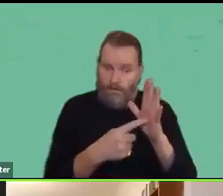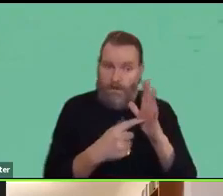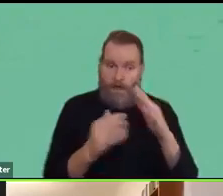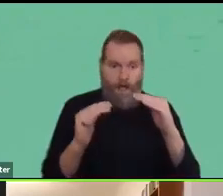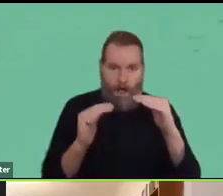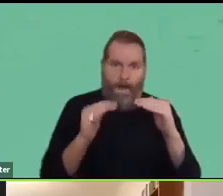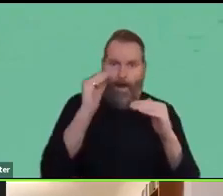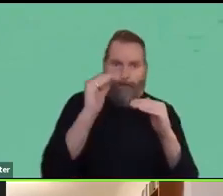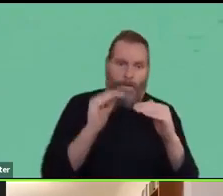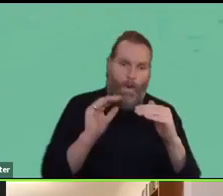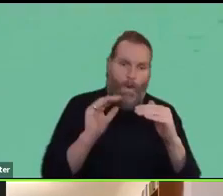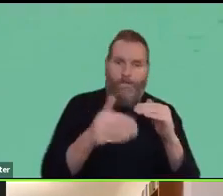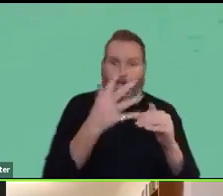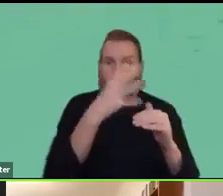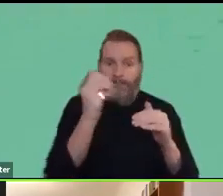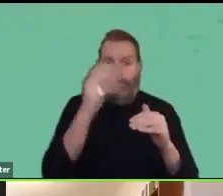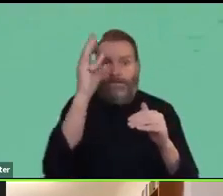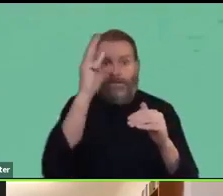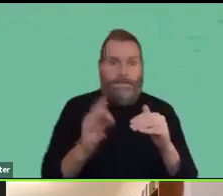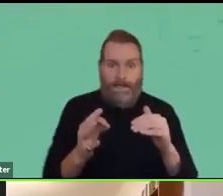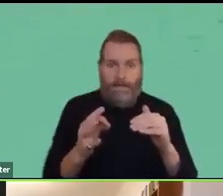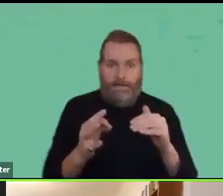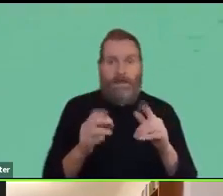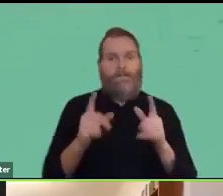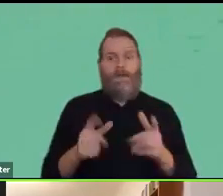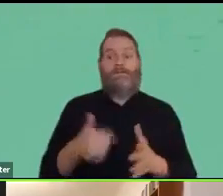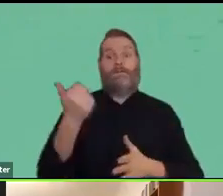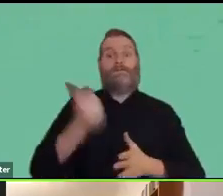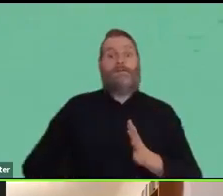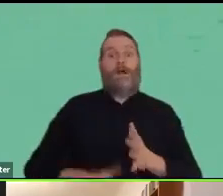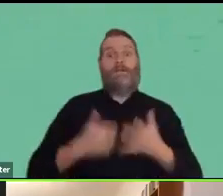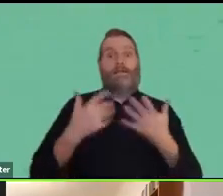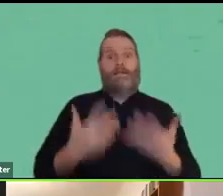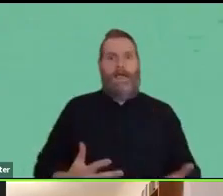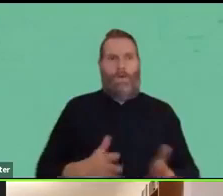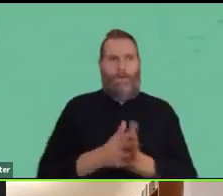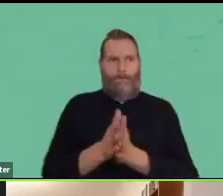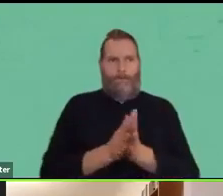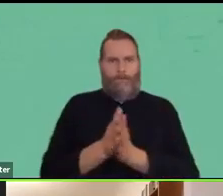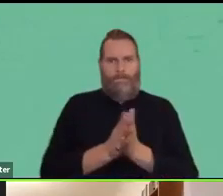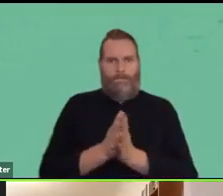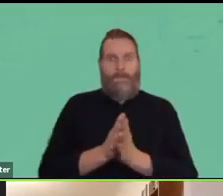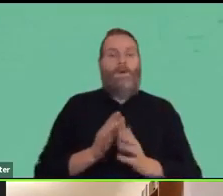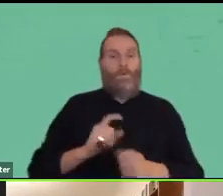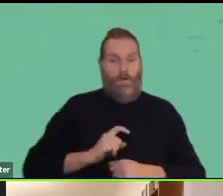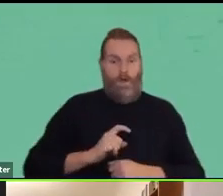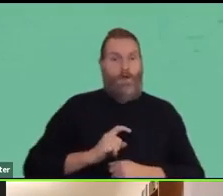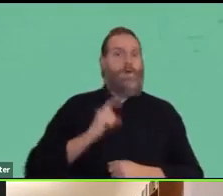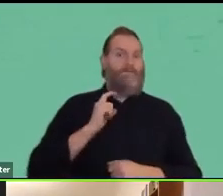if we all start working now I’m absolutely certain that we have the ability to do it - we came 1.2